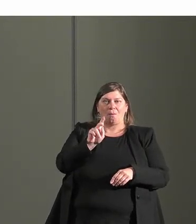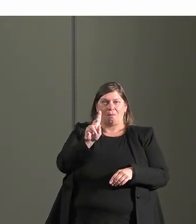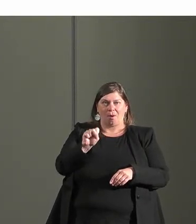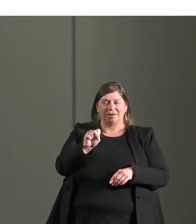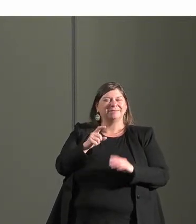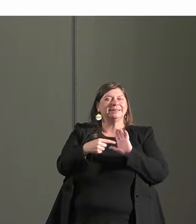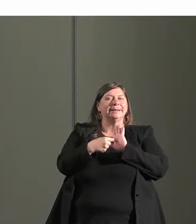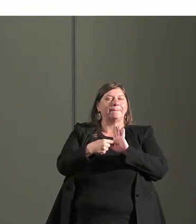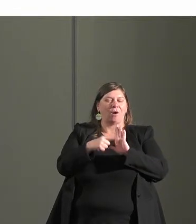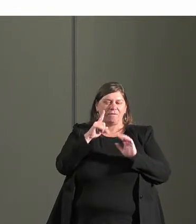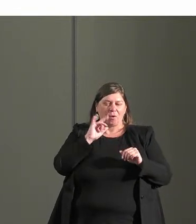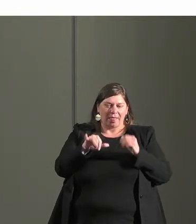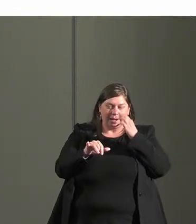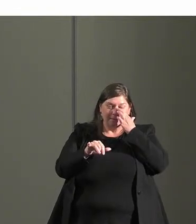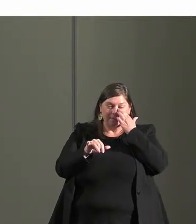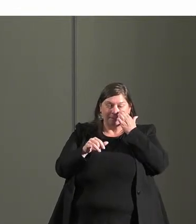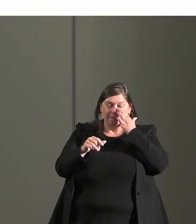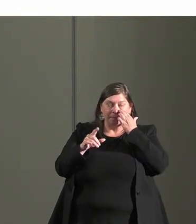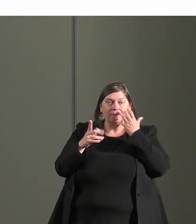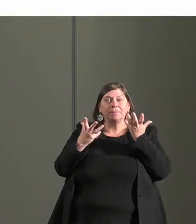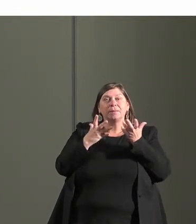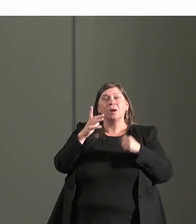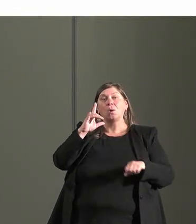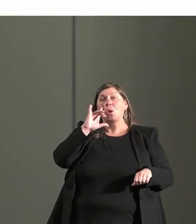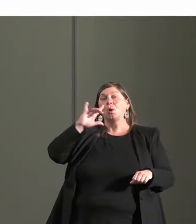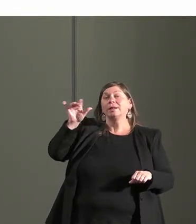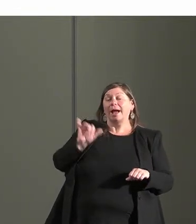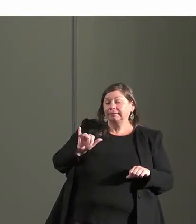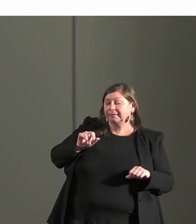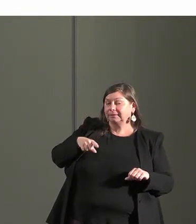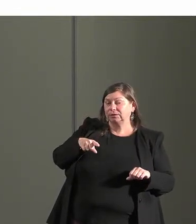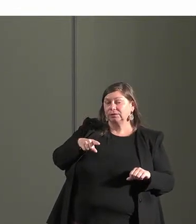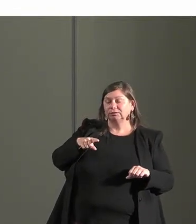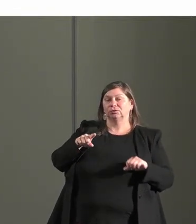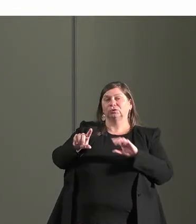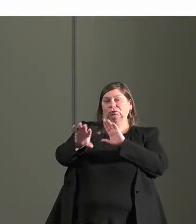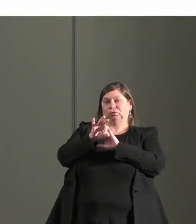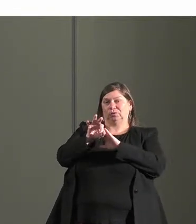quality voices to Chrome box as well. And here's a demo of how